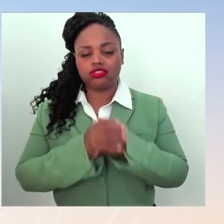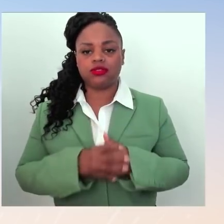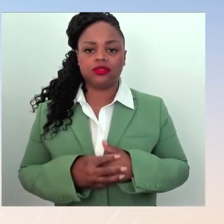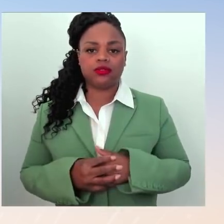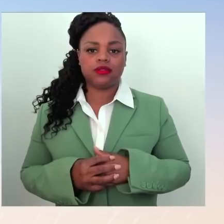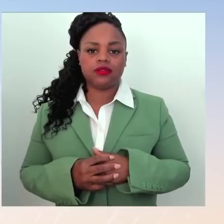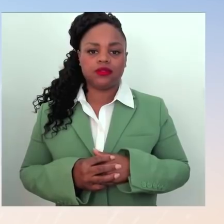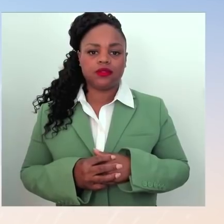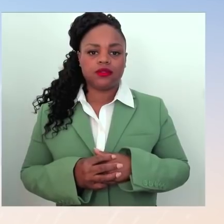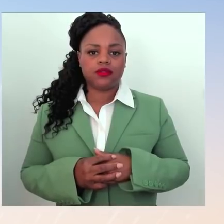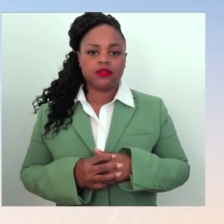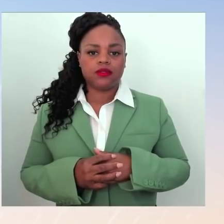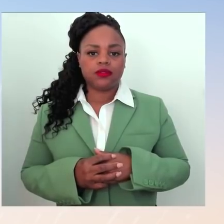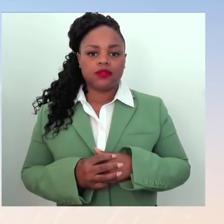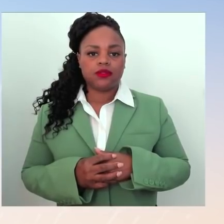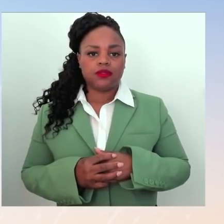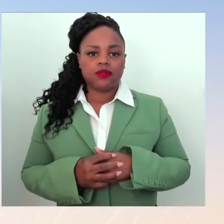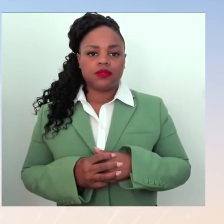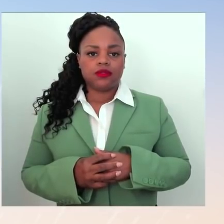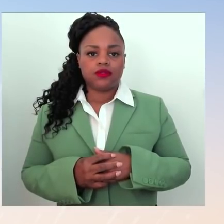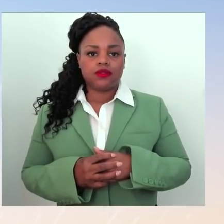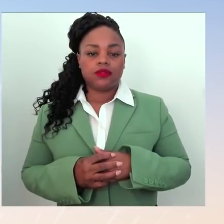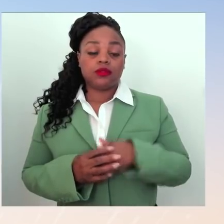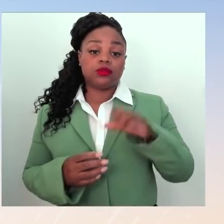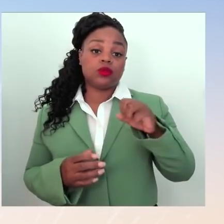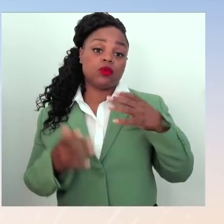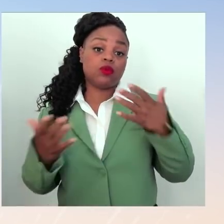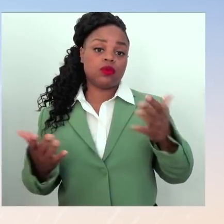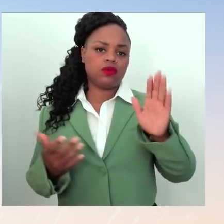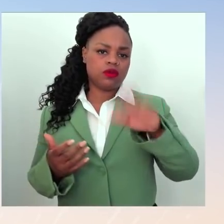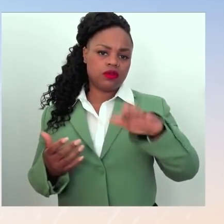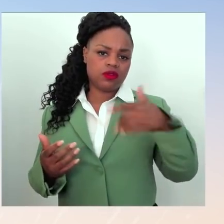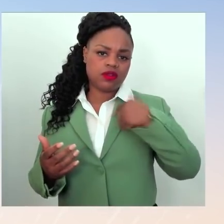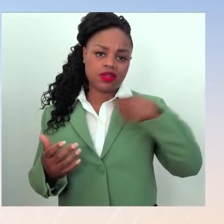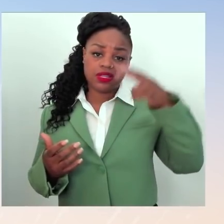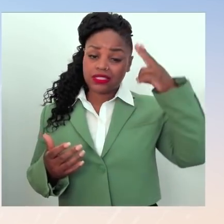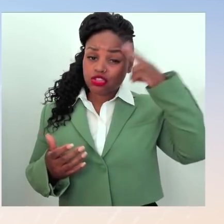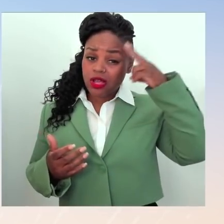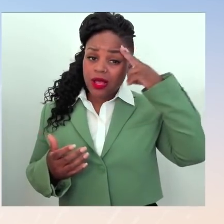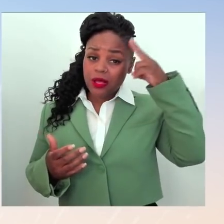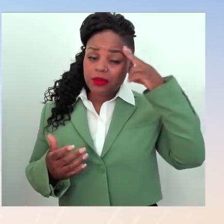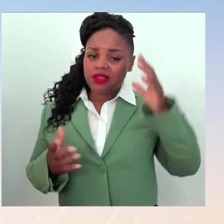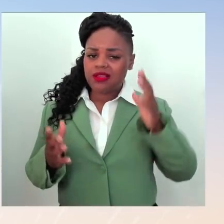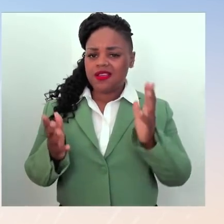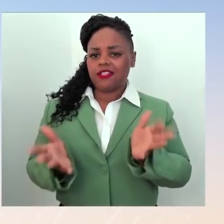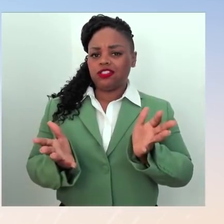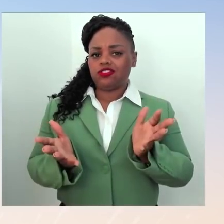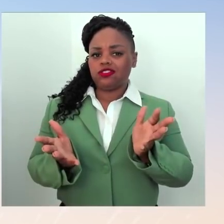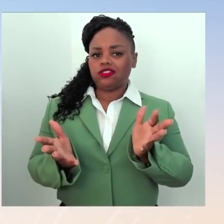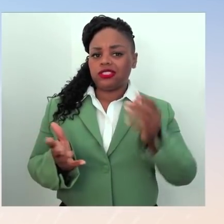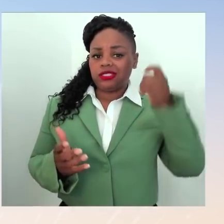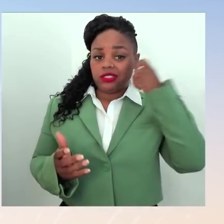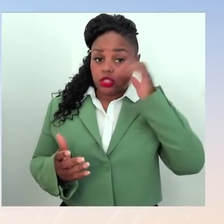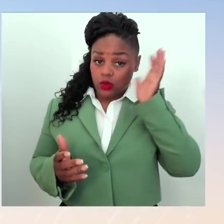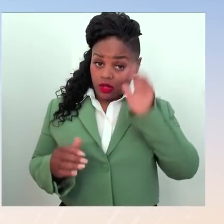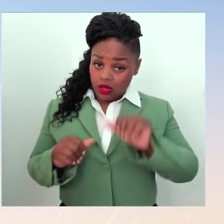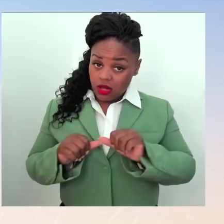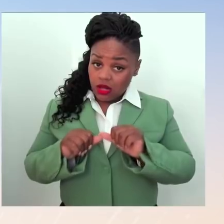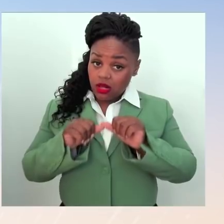Ms. Psaki: He spoke with the King just recently. And obviously, we have had Brett McGurk and Amos Hochstein travel